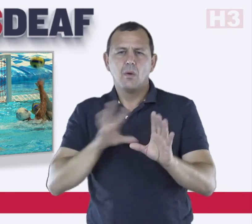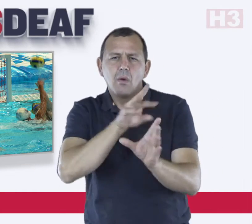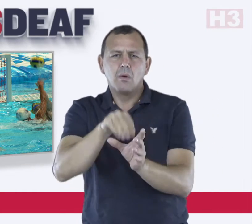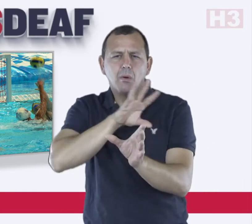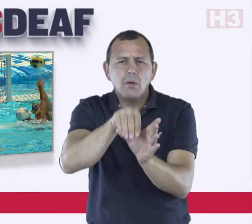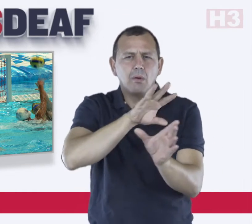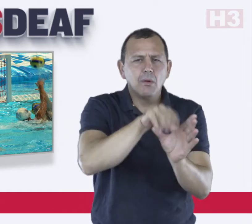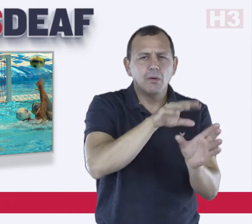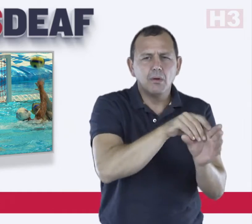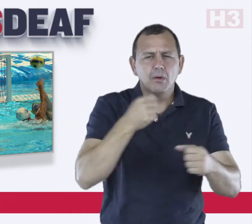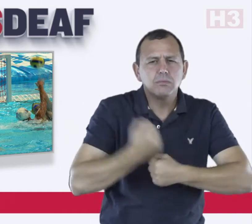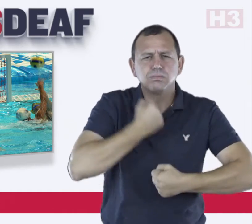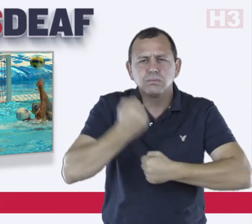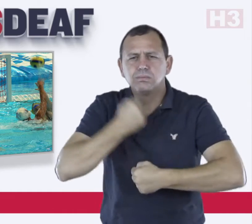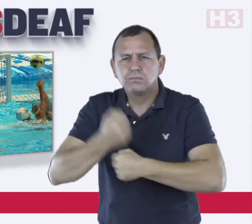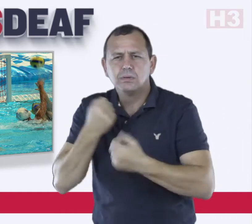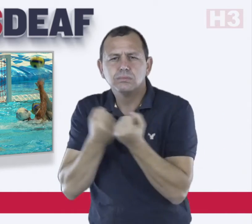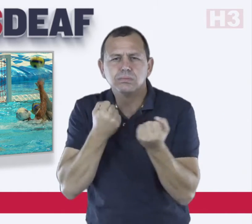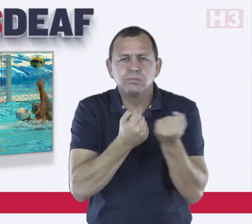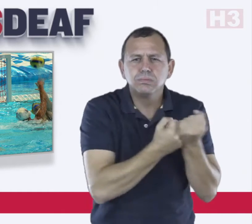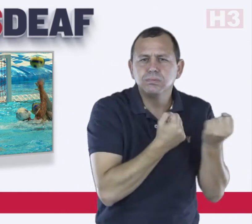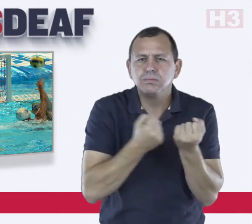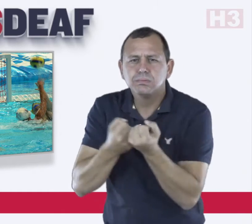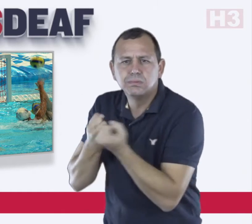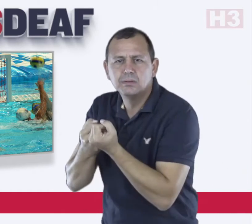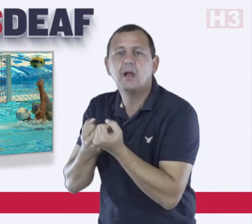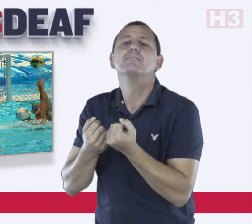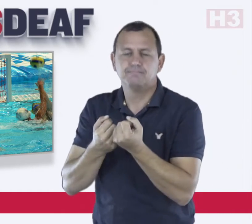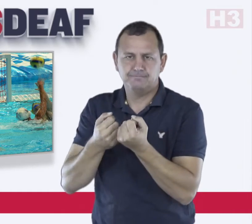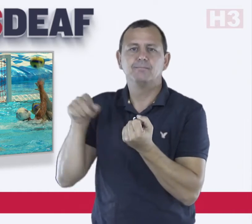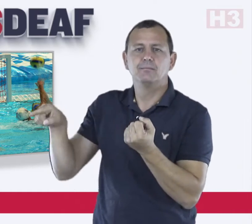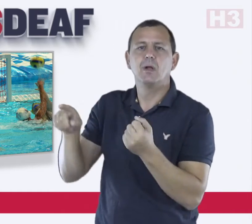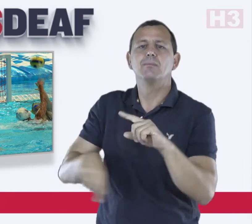While doing all the community work, she still trains hard and never stops competing in water polo.